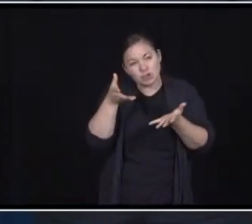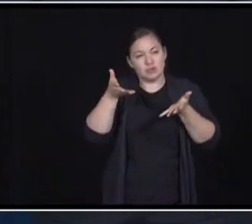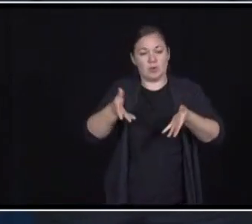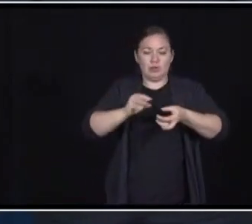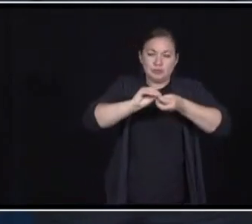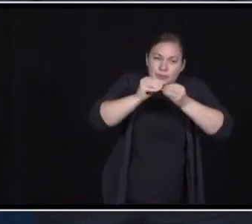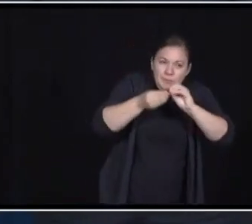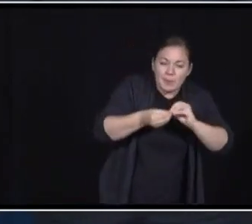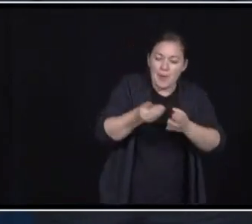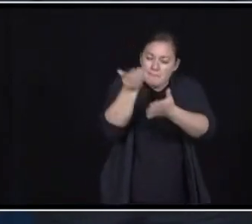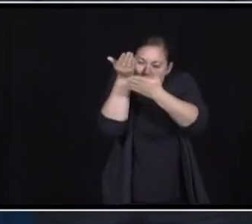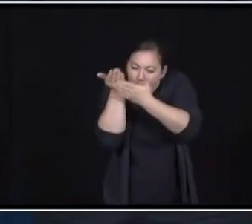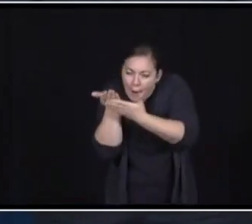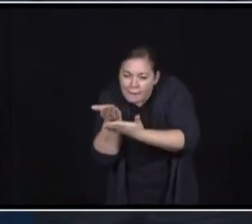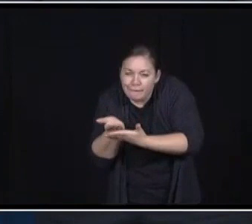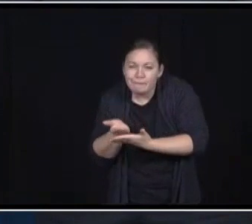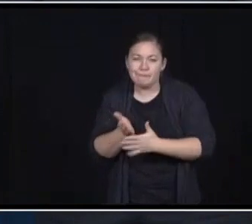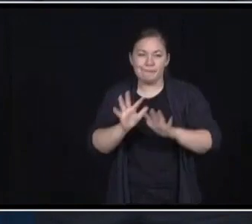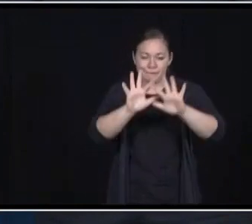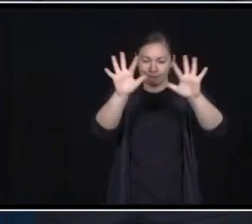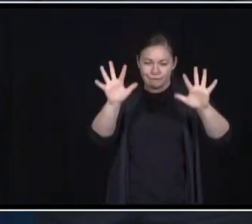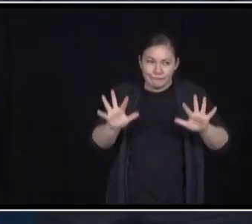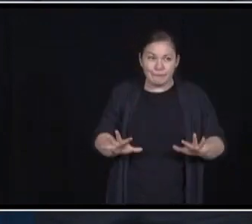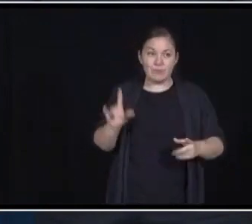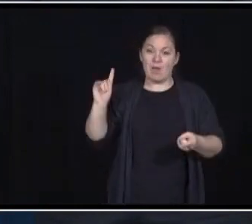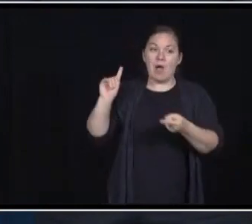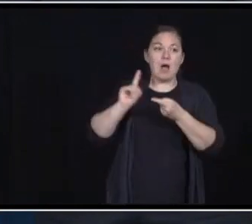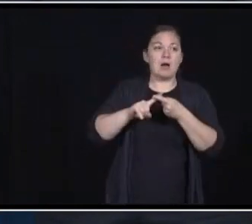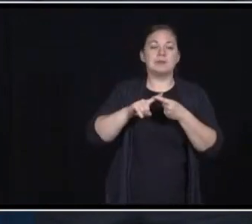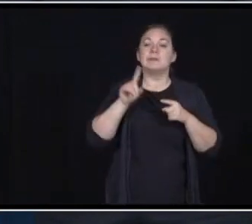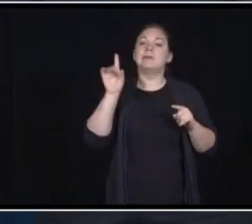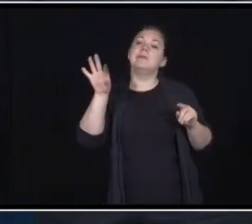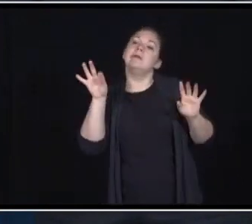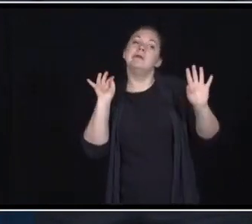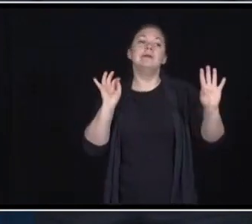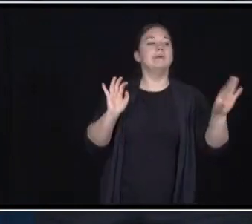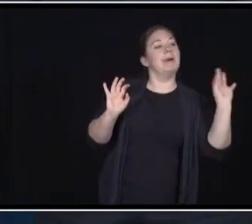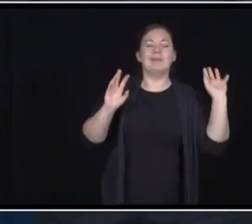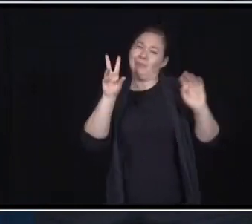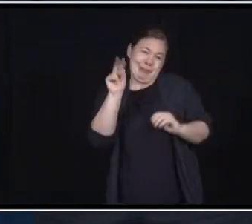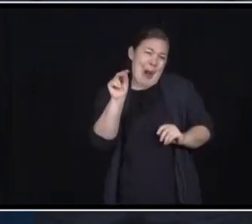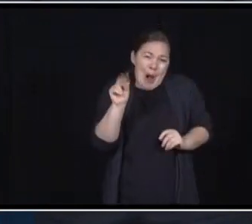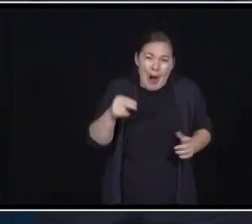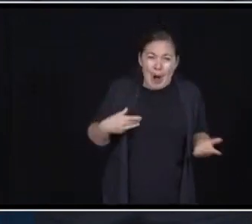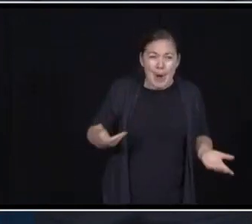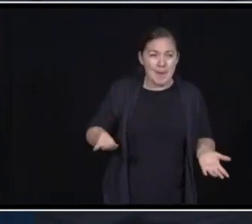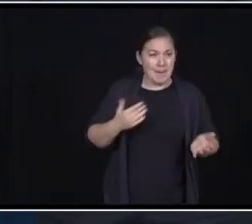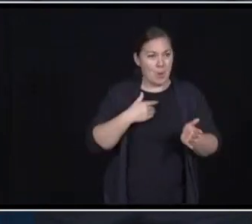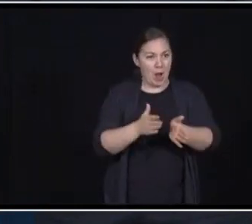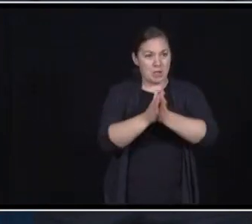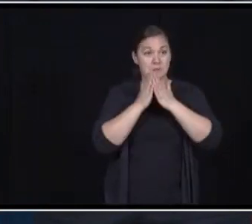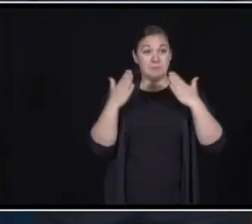We have cheap medical officers from the entire province looking at this. And when they are coming back, we need more data.